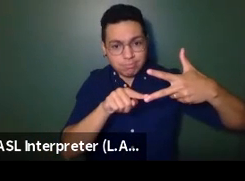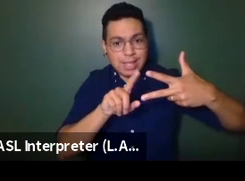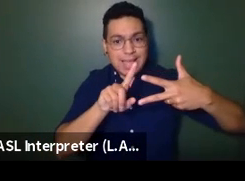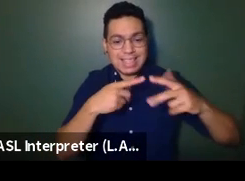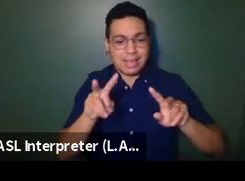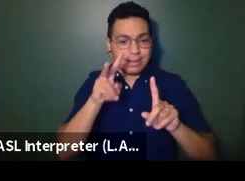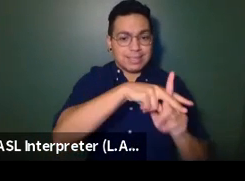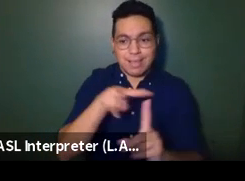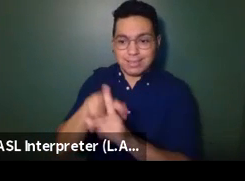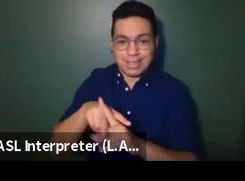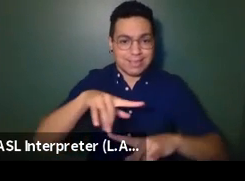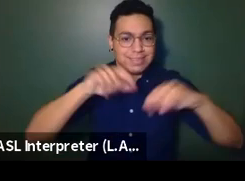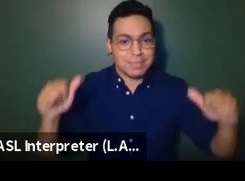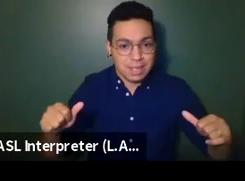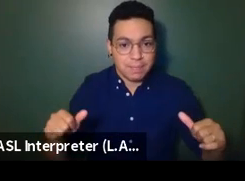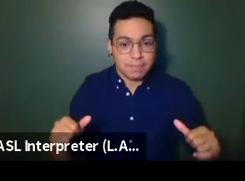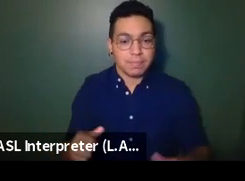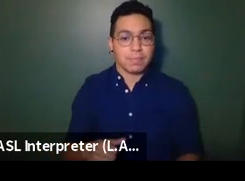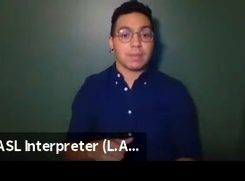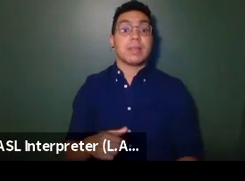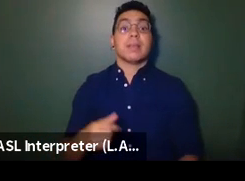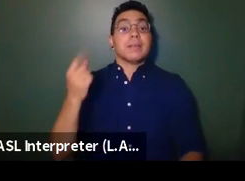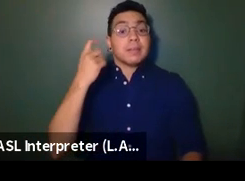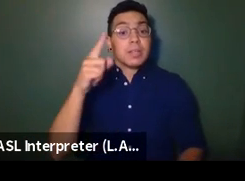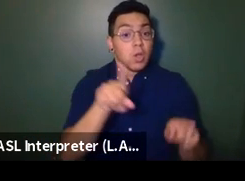Katherine Livick - ESD 112: Similarly it defaults to assigning this to all students.